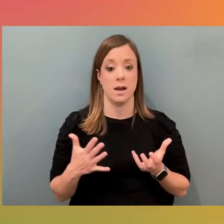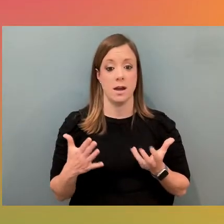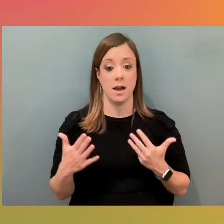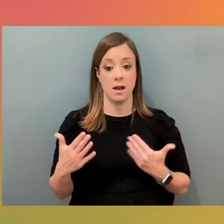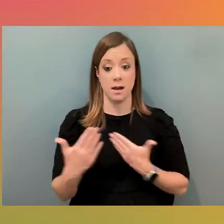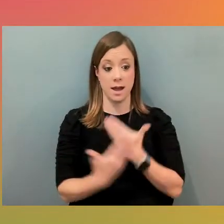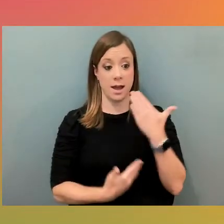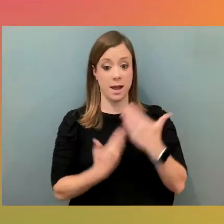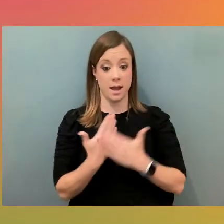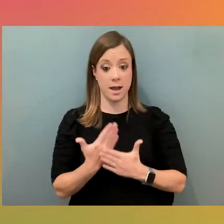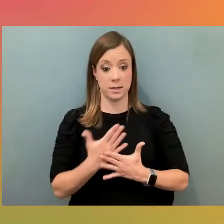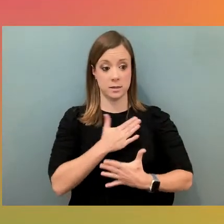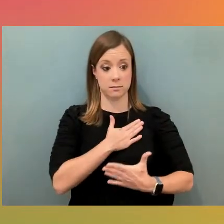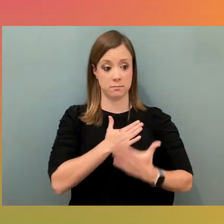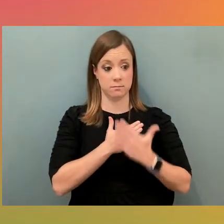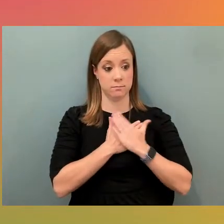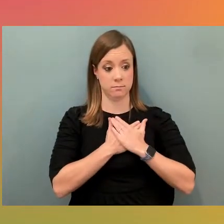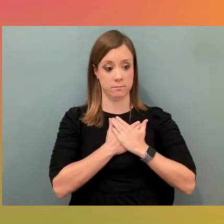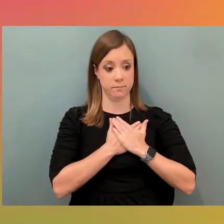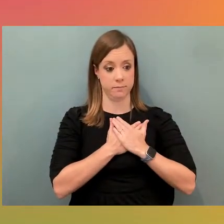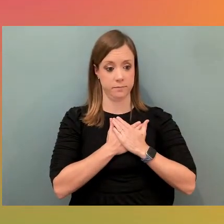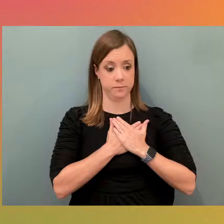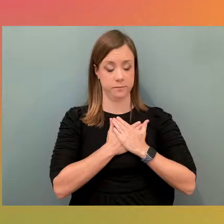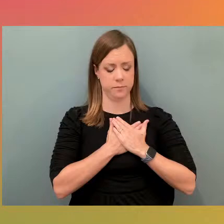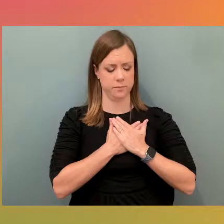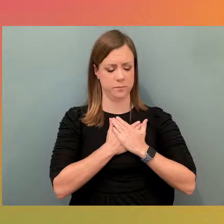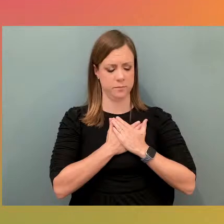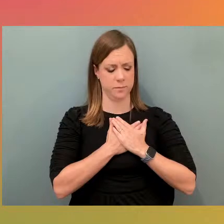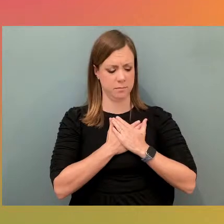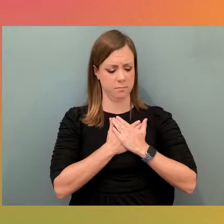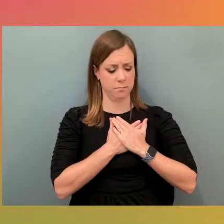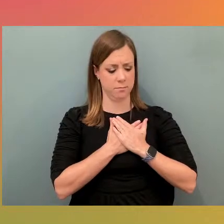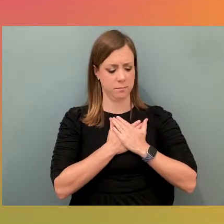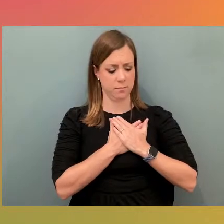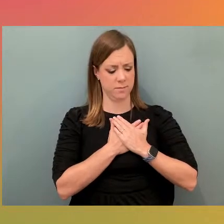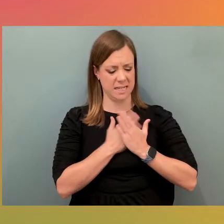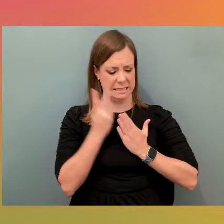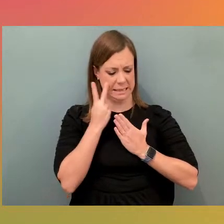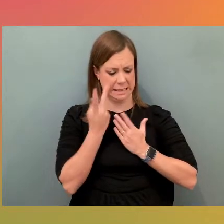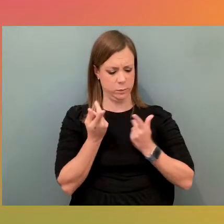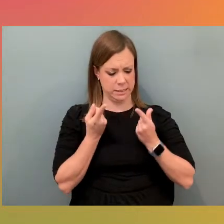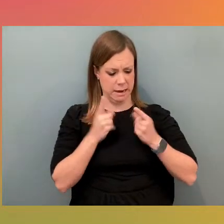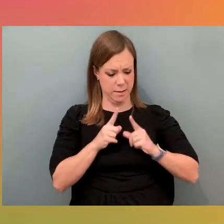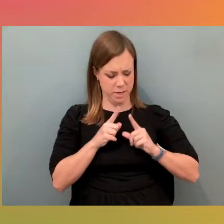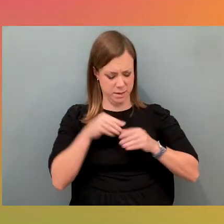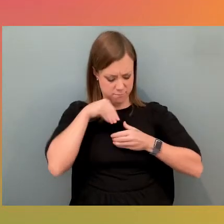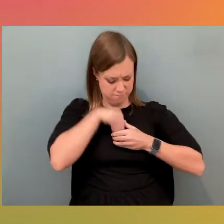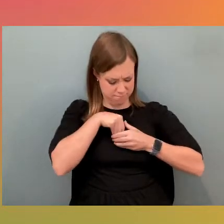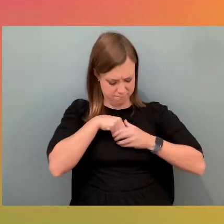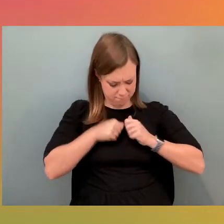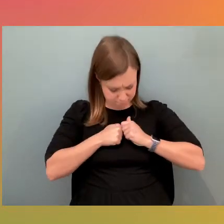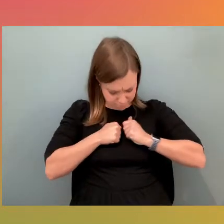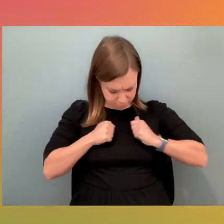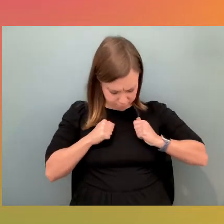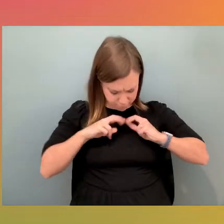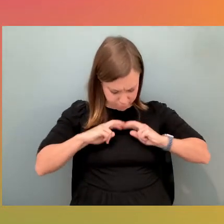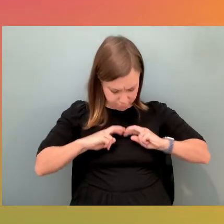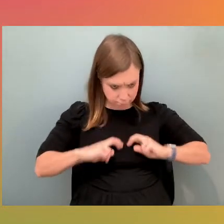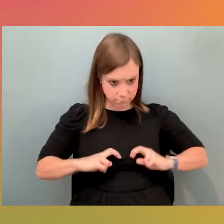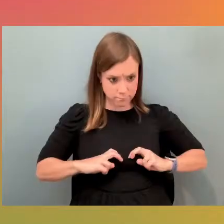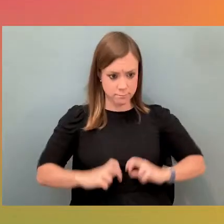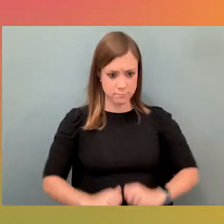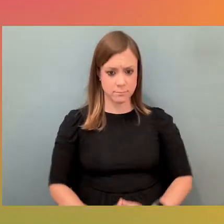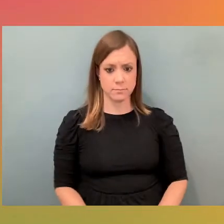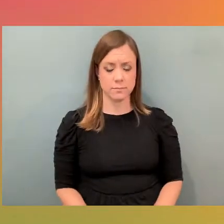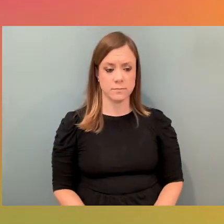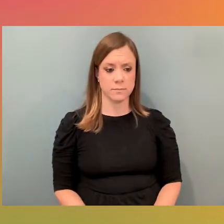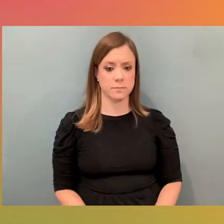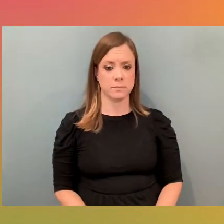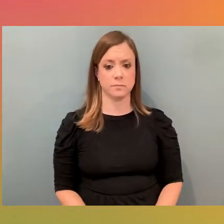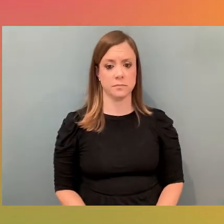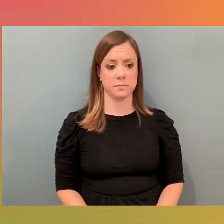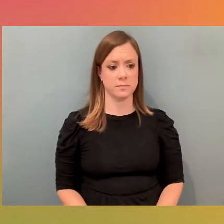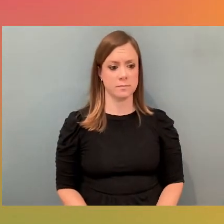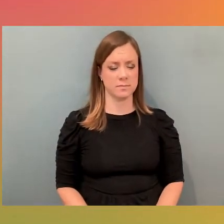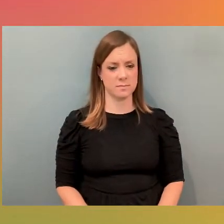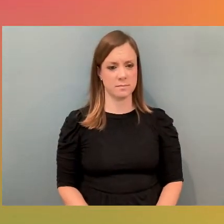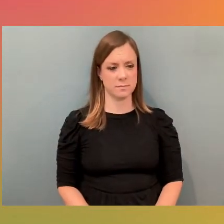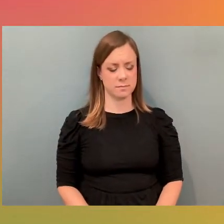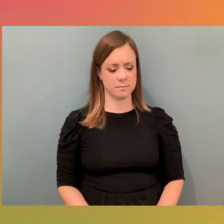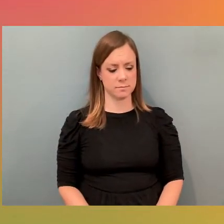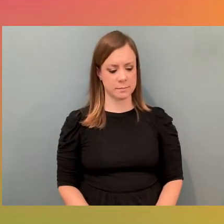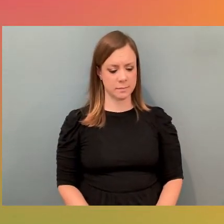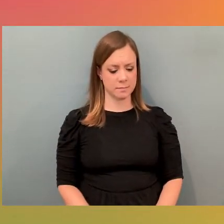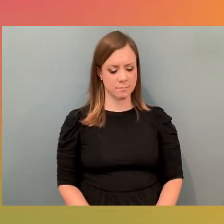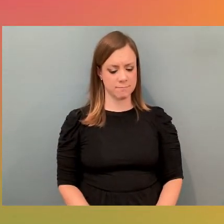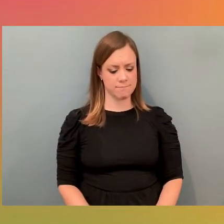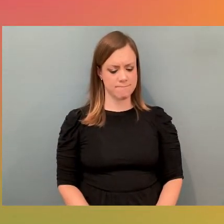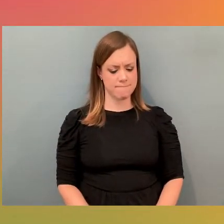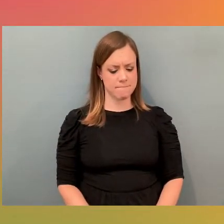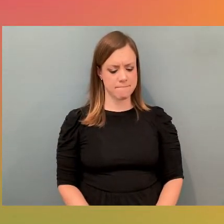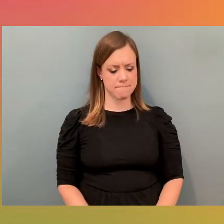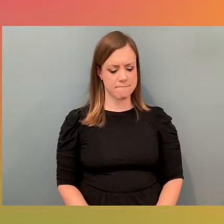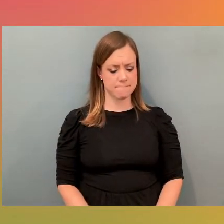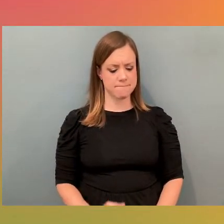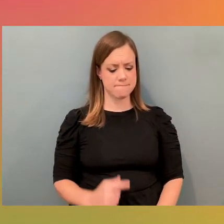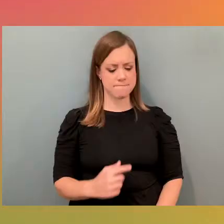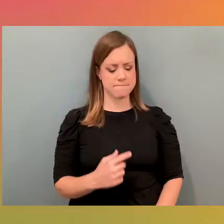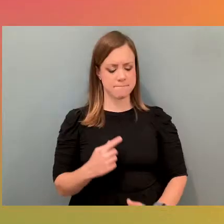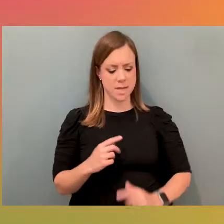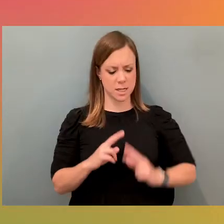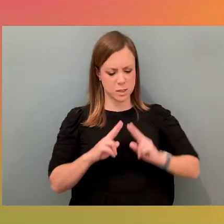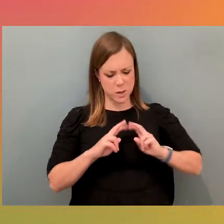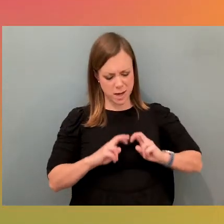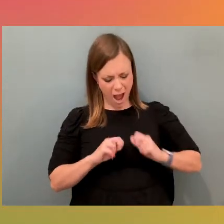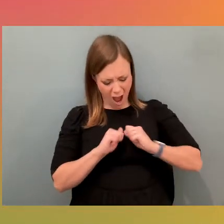BRING YOUR HANDS TO YOUR HEART.